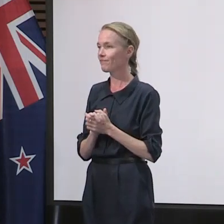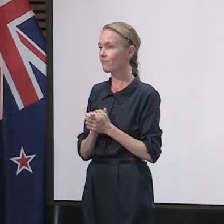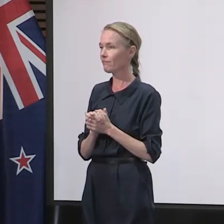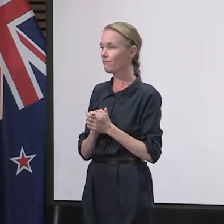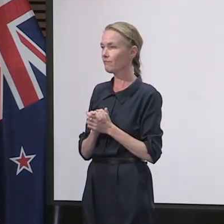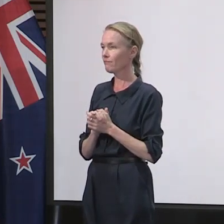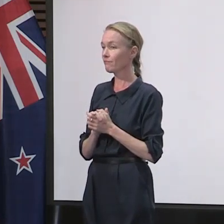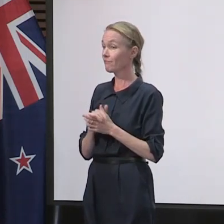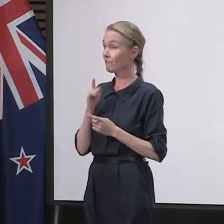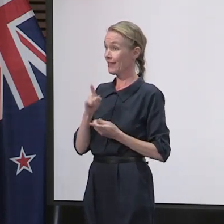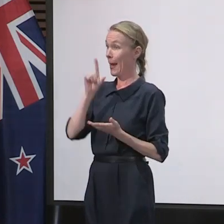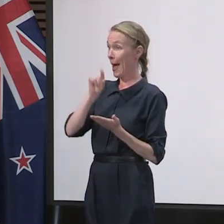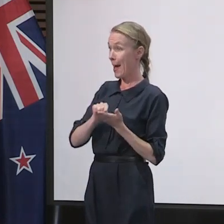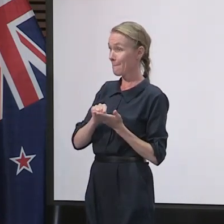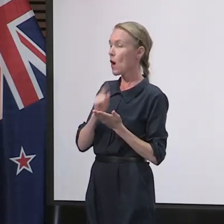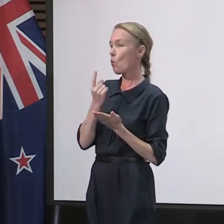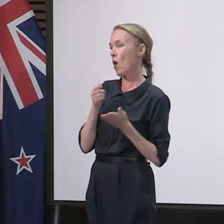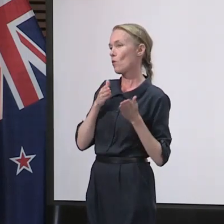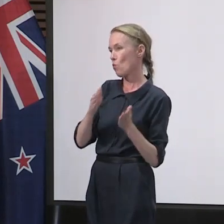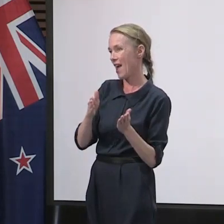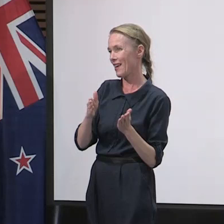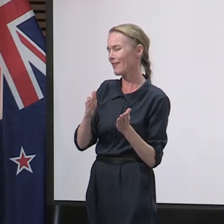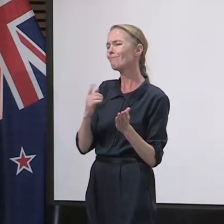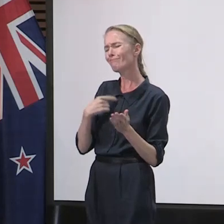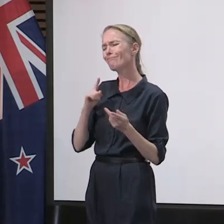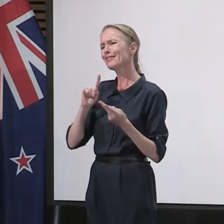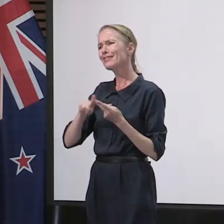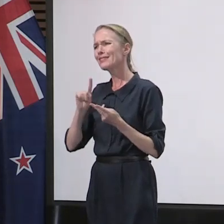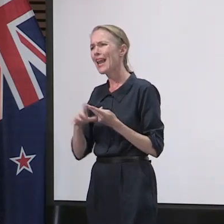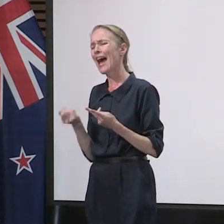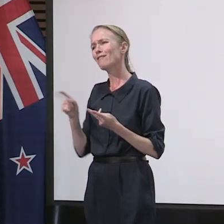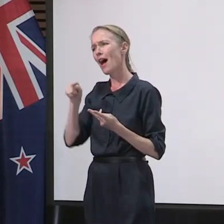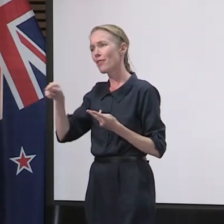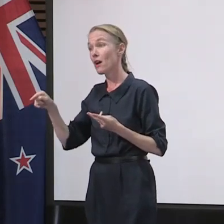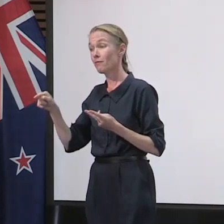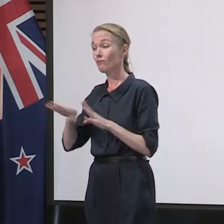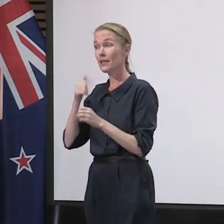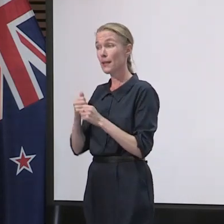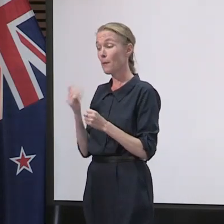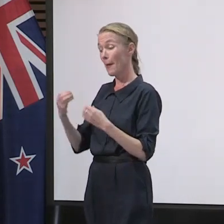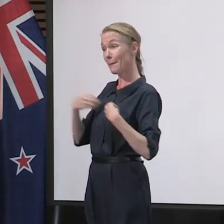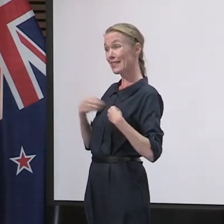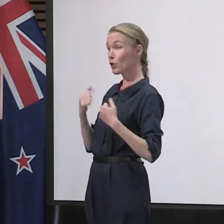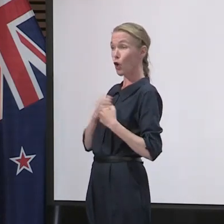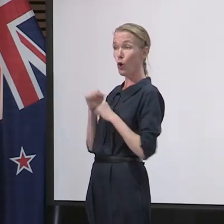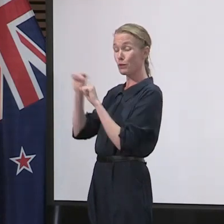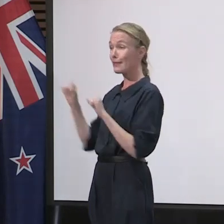minute. Just to point out at this point, the app does not replace but rather complements